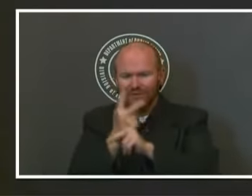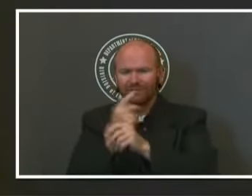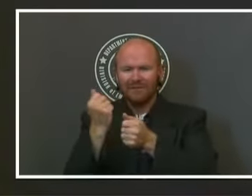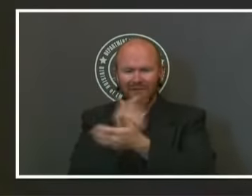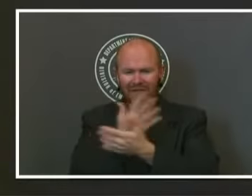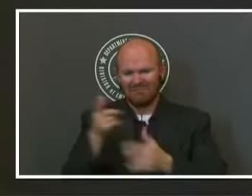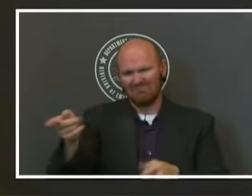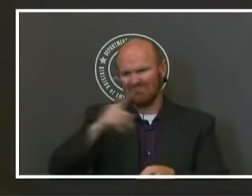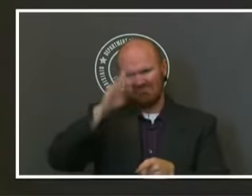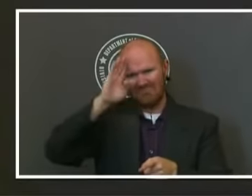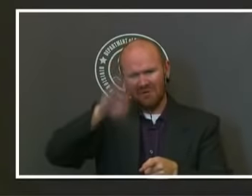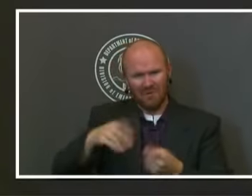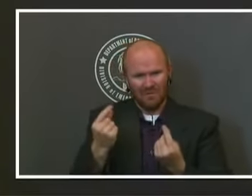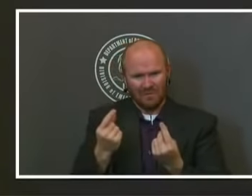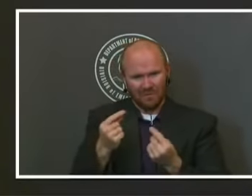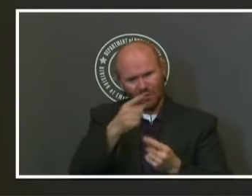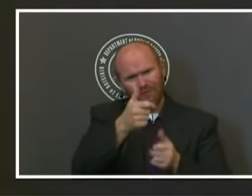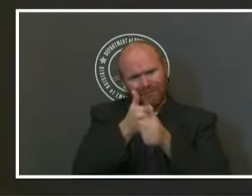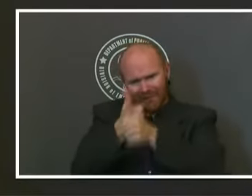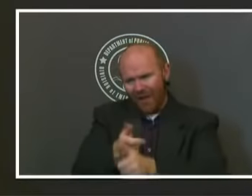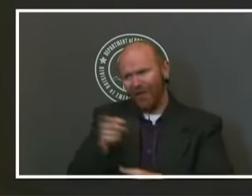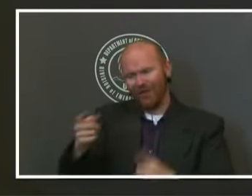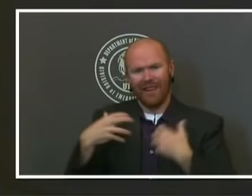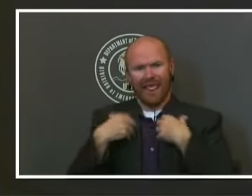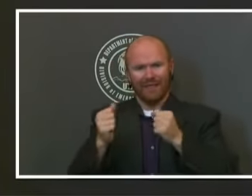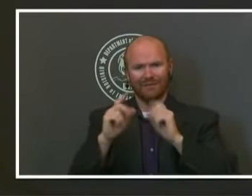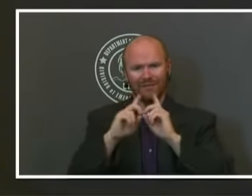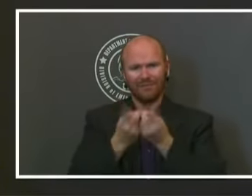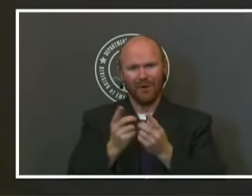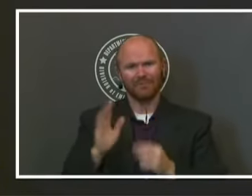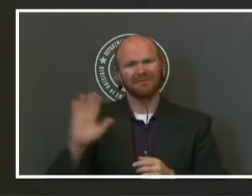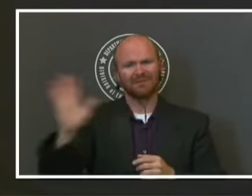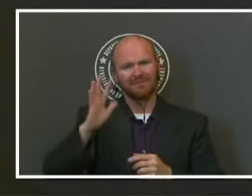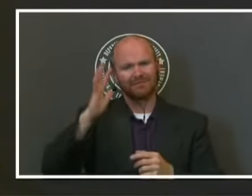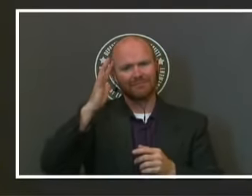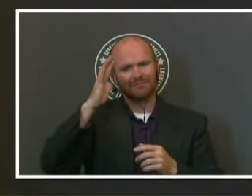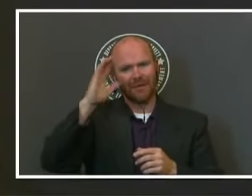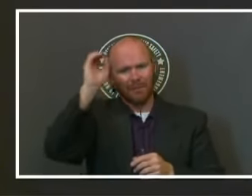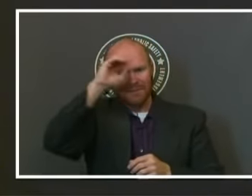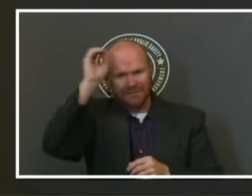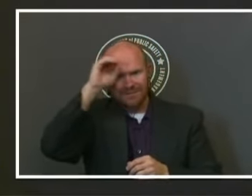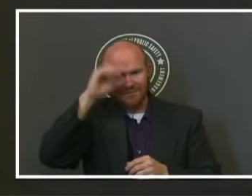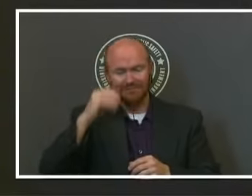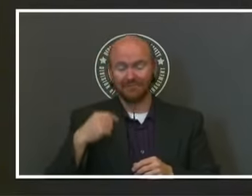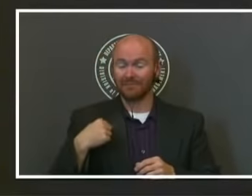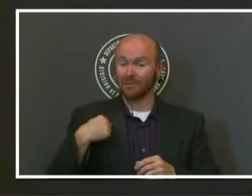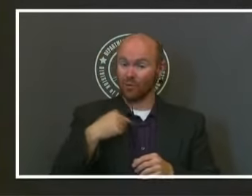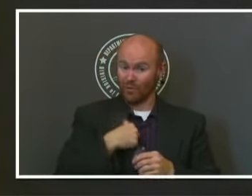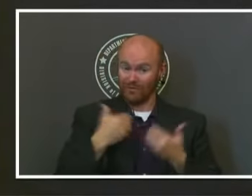the different localities we've tried to respect I think